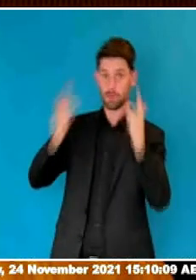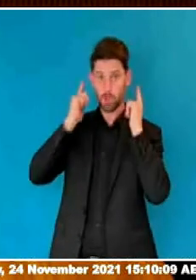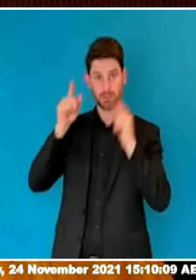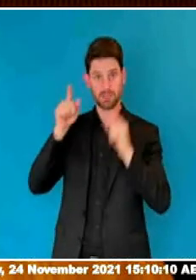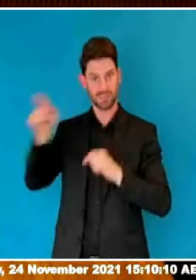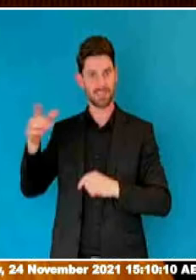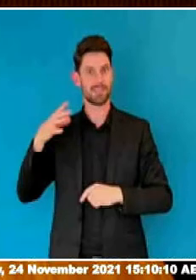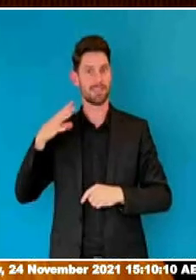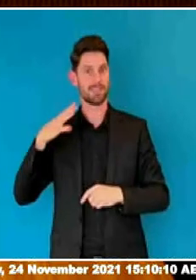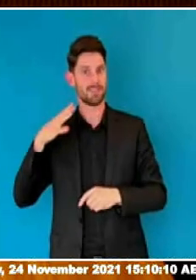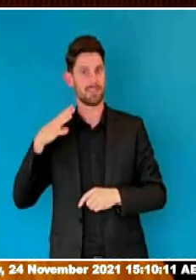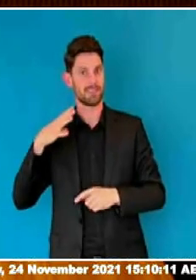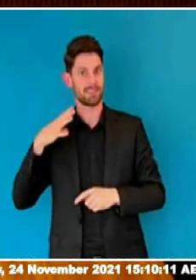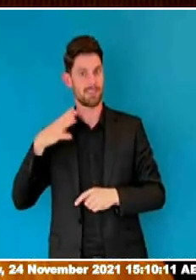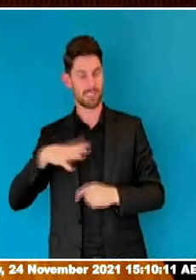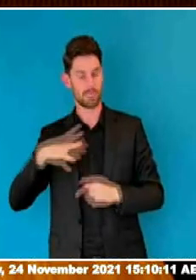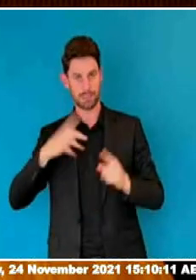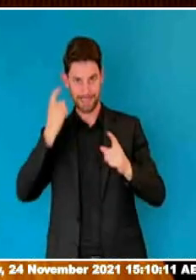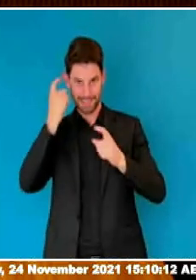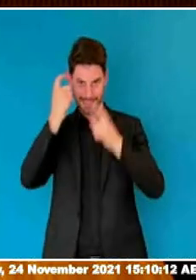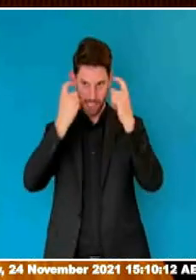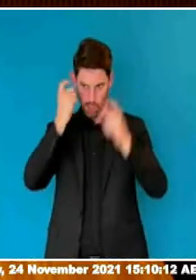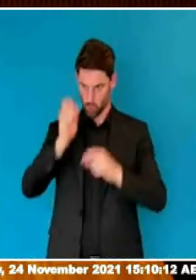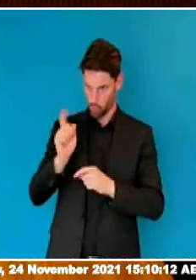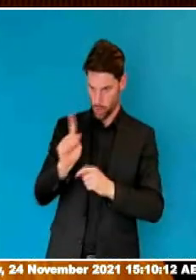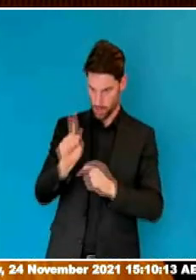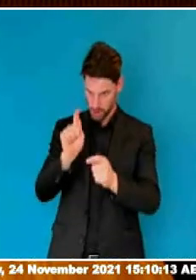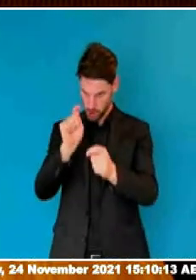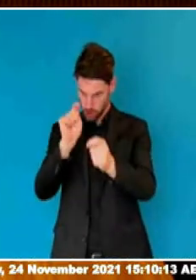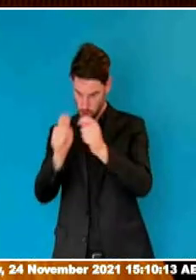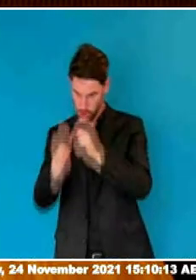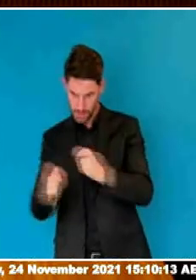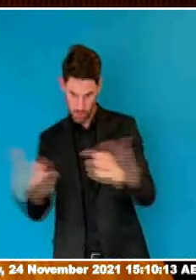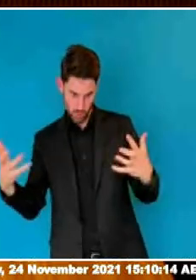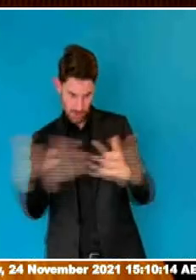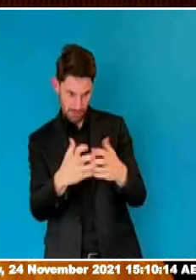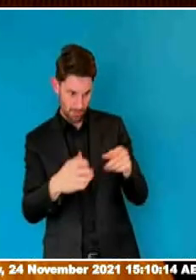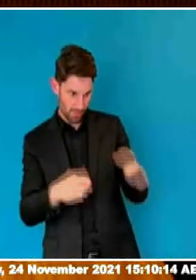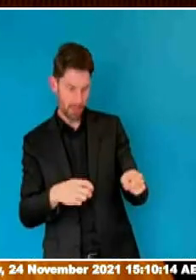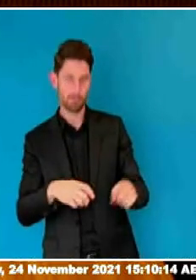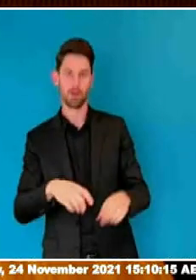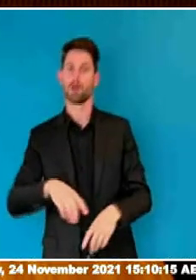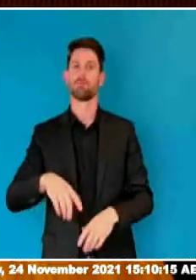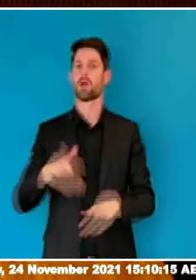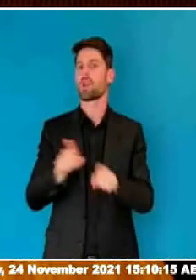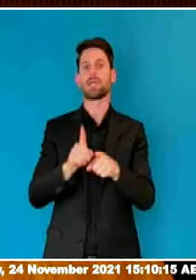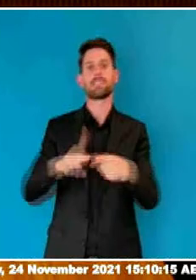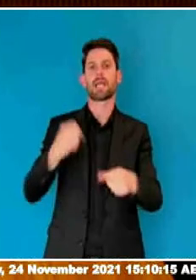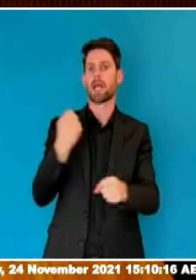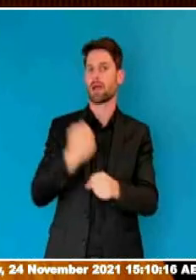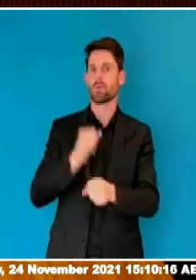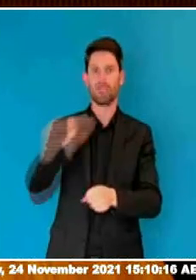either reasonable adjustments, workplace or work stationary adjustments or a suitable